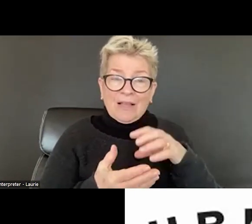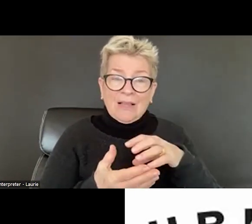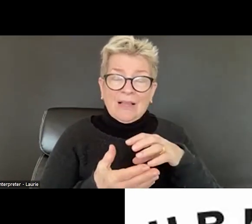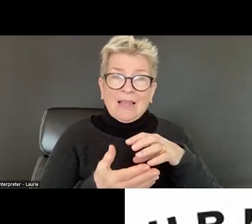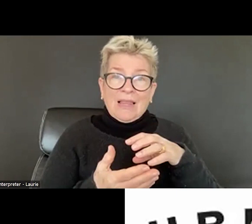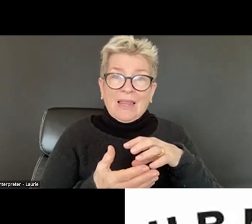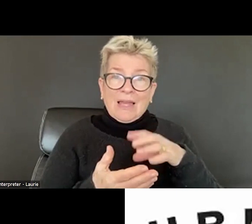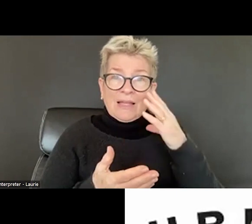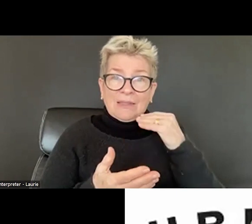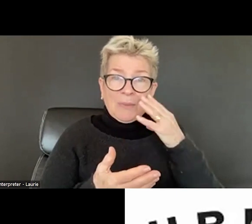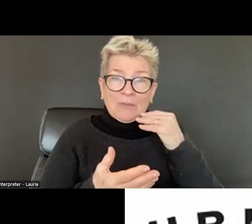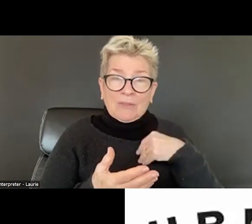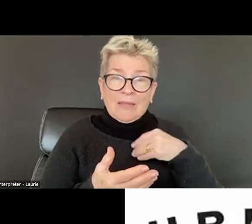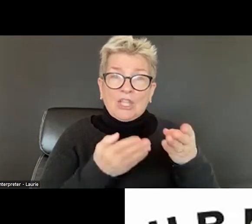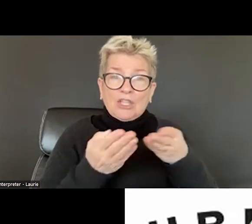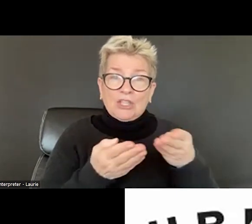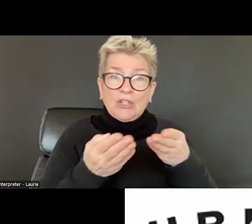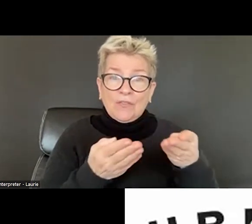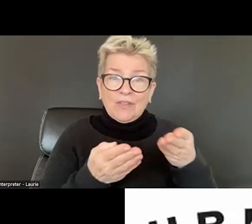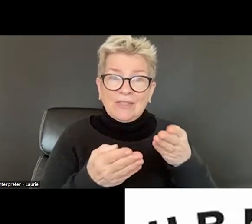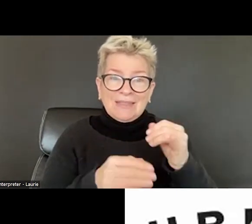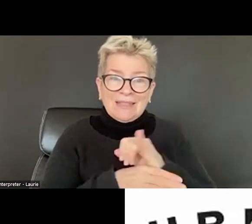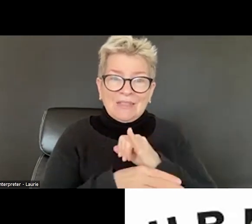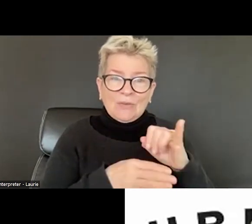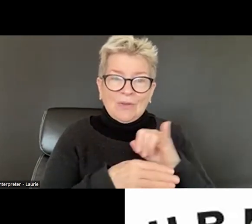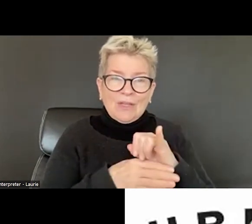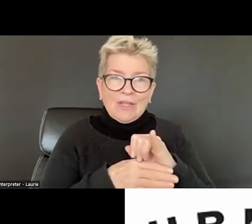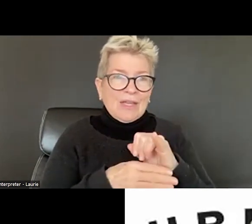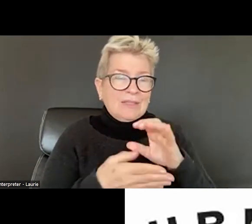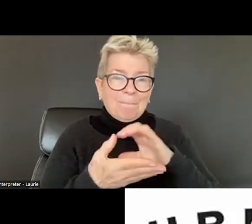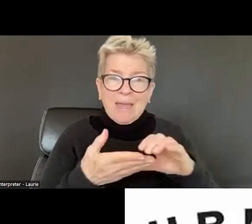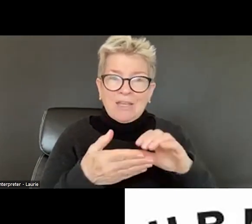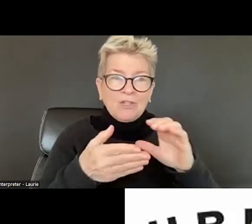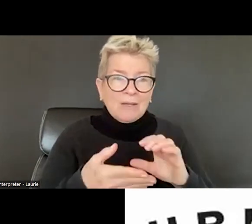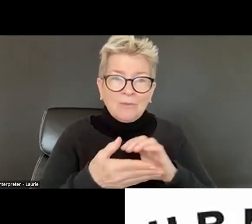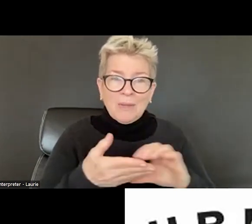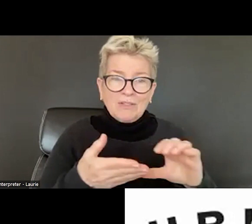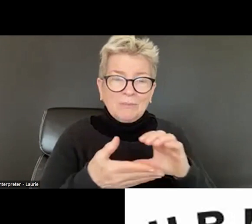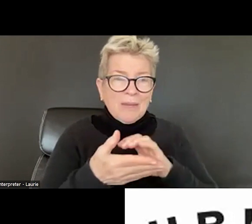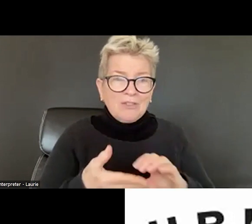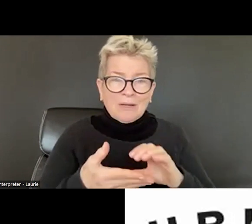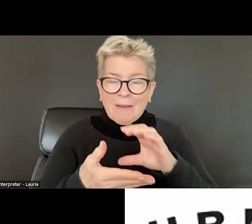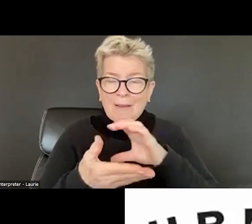paycheck to paycheck communities I come from folks live paycheck to paycheck so don't talk